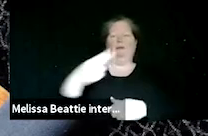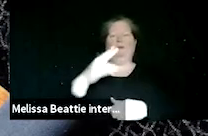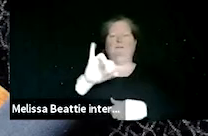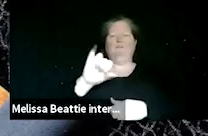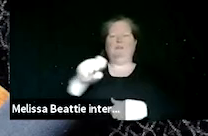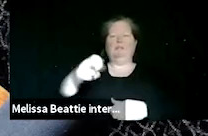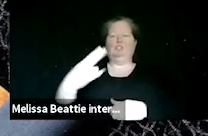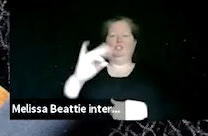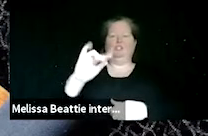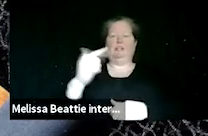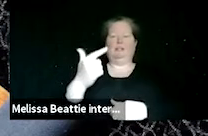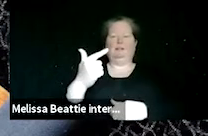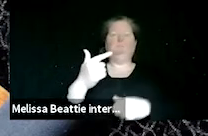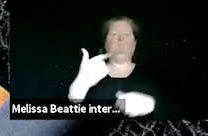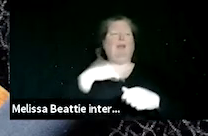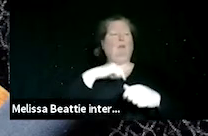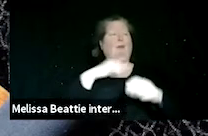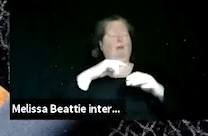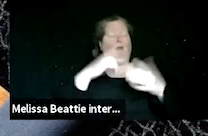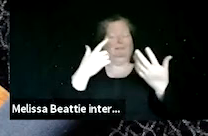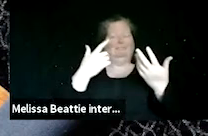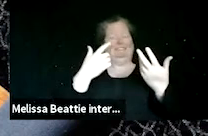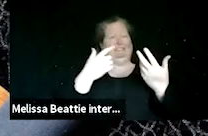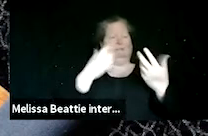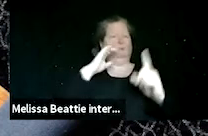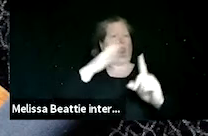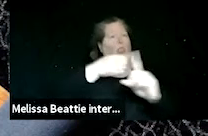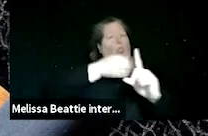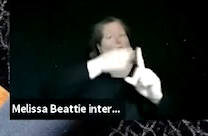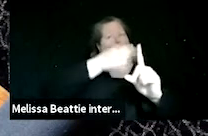and probably pick up a good number of the threats to the university and individuals that way.